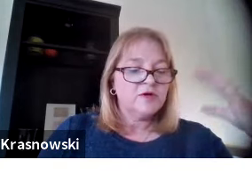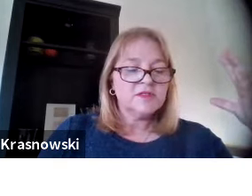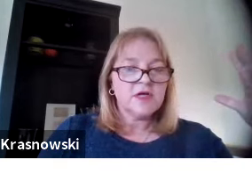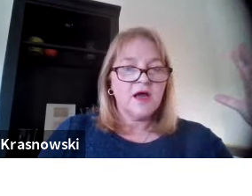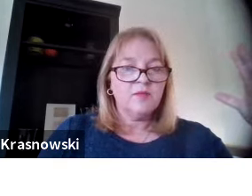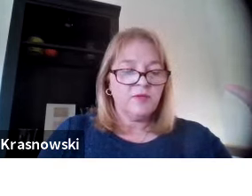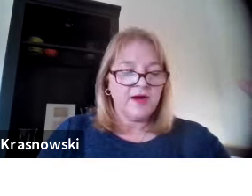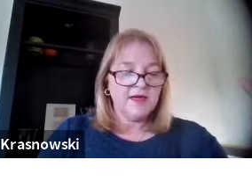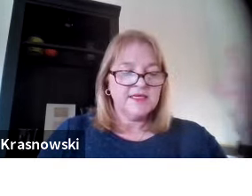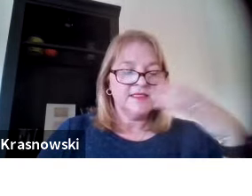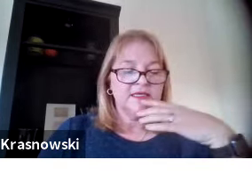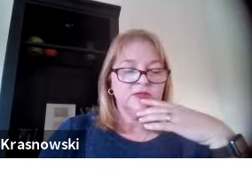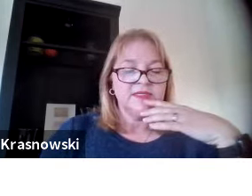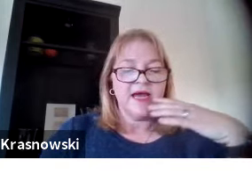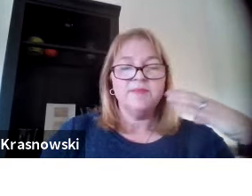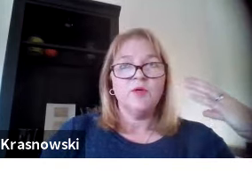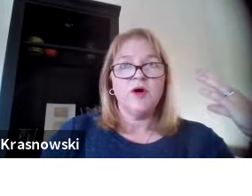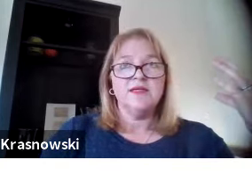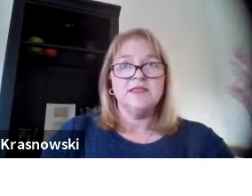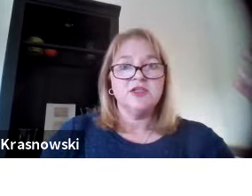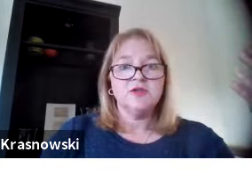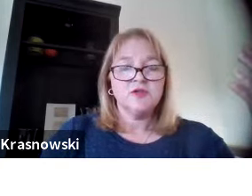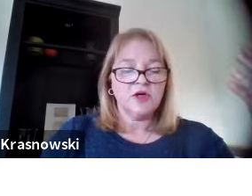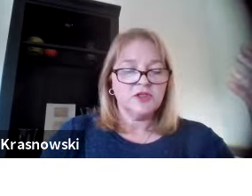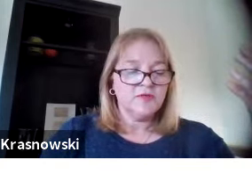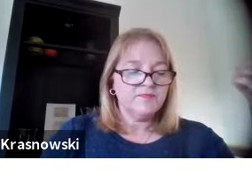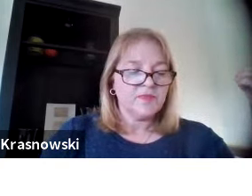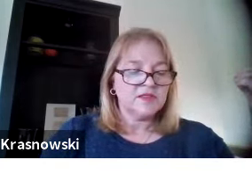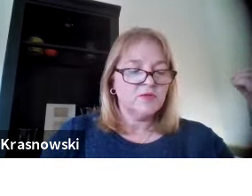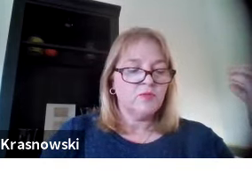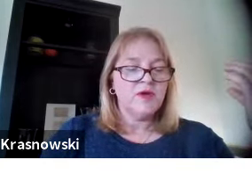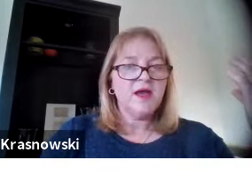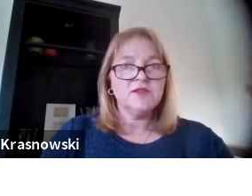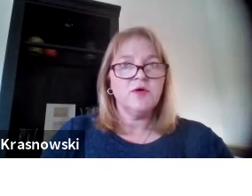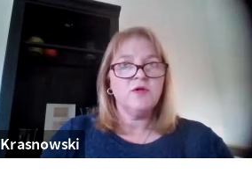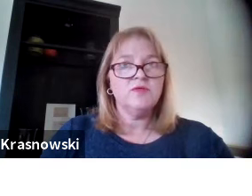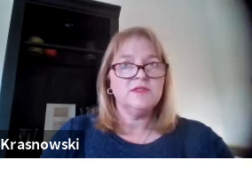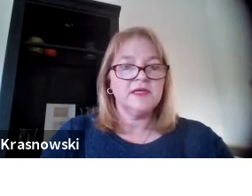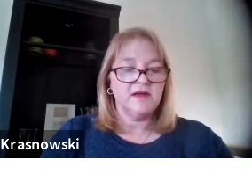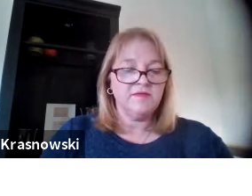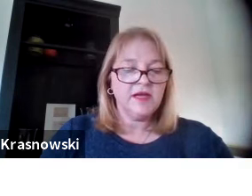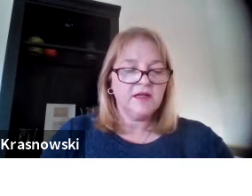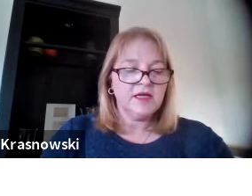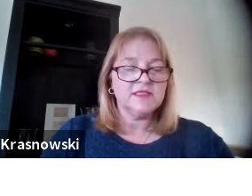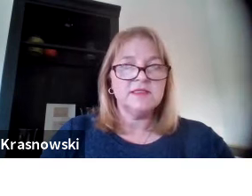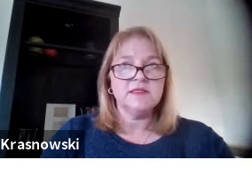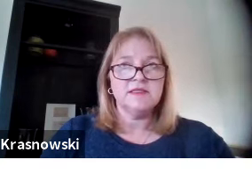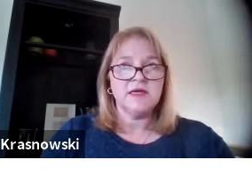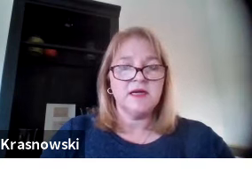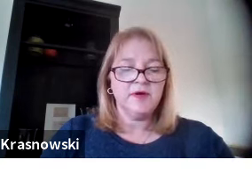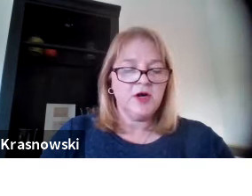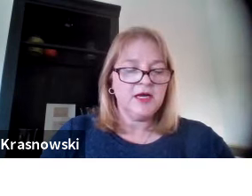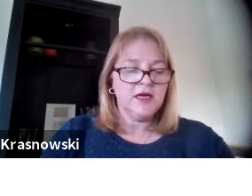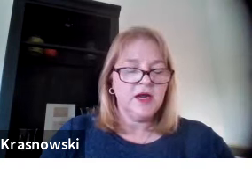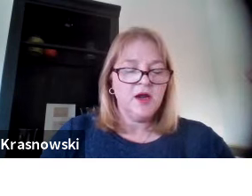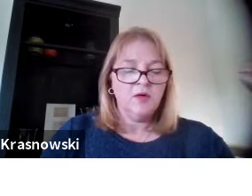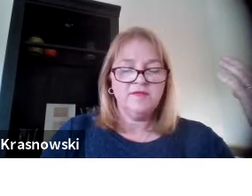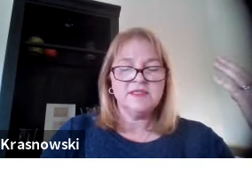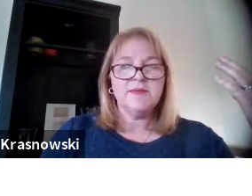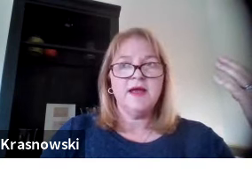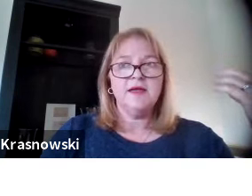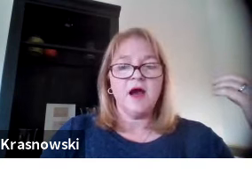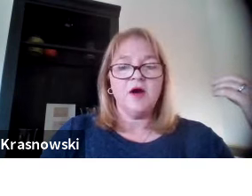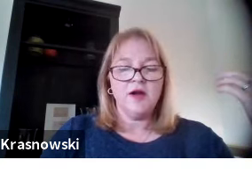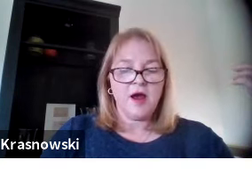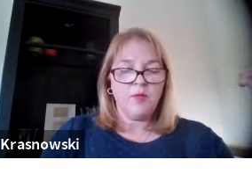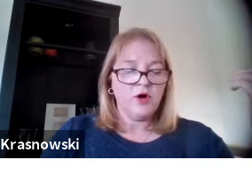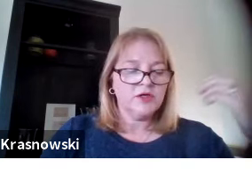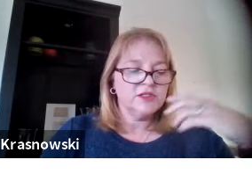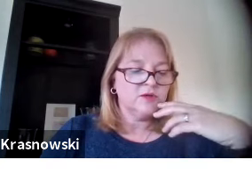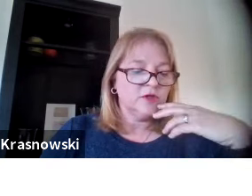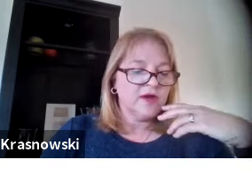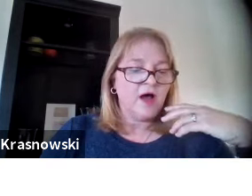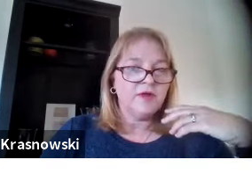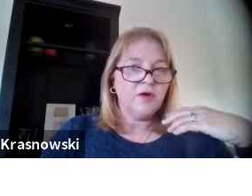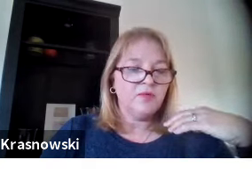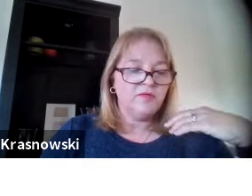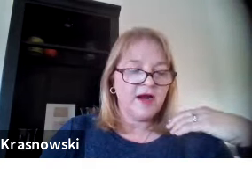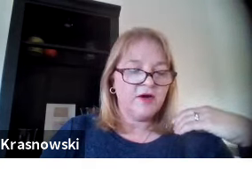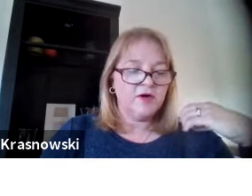Kris Krasnowski: First we recognize the need to adapt our organizational structure, so we have grown significantly since the study period we've expanded our network to include healthcare providers.